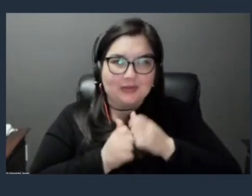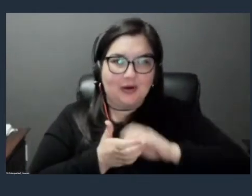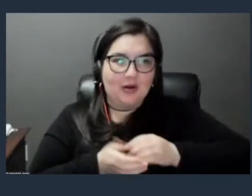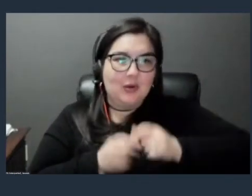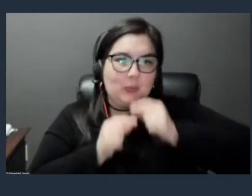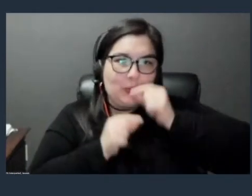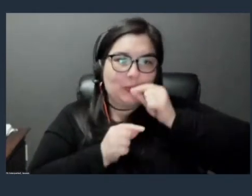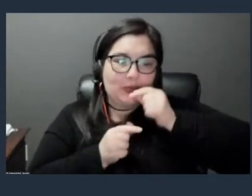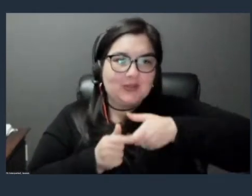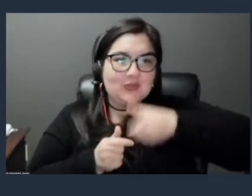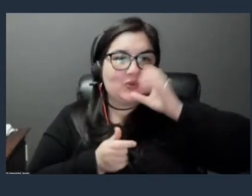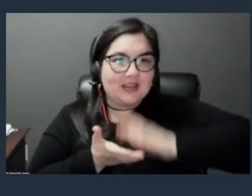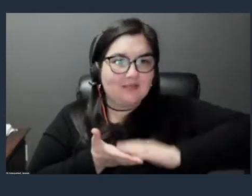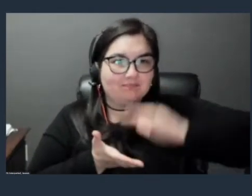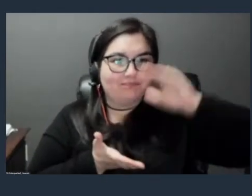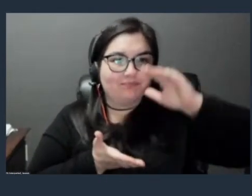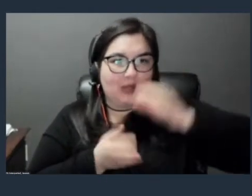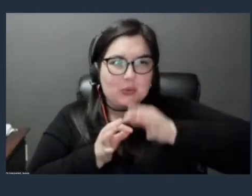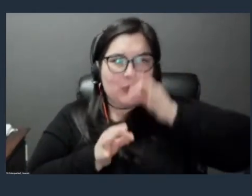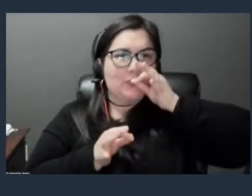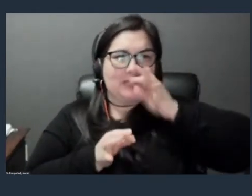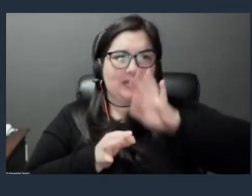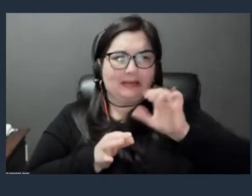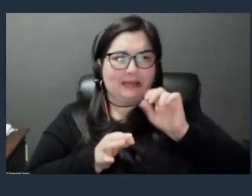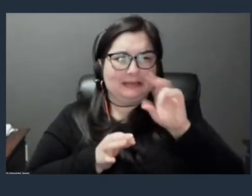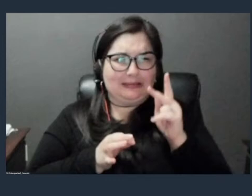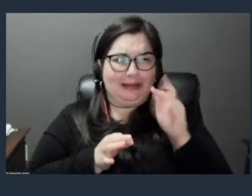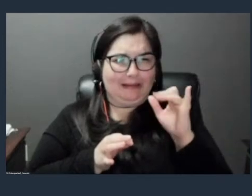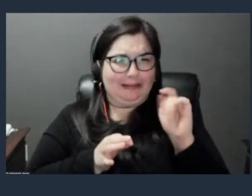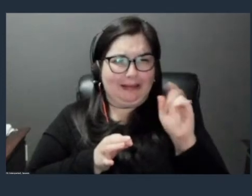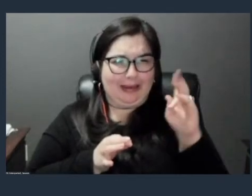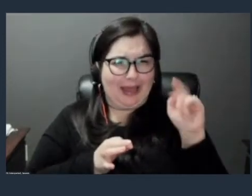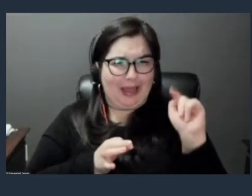I was gonna say suck it out, but that seems untoward for this Pi Day broadcast.